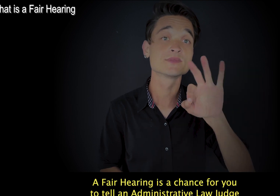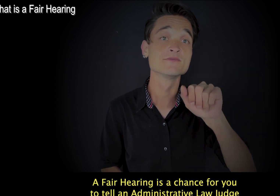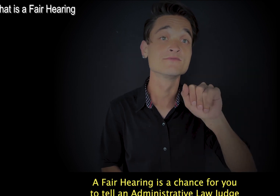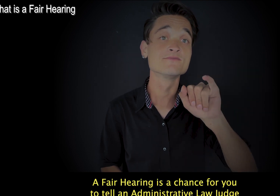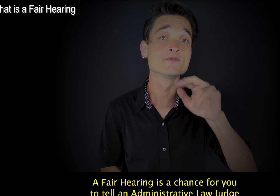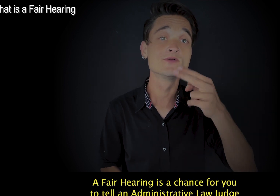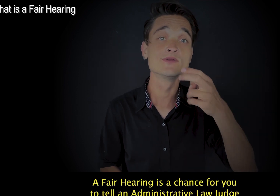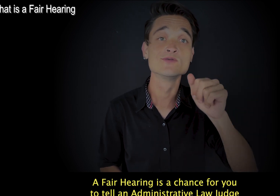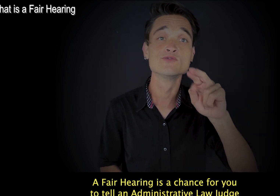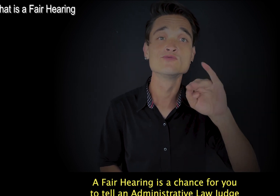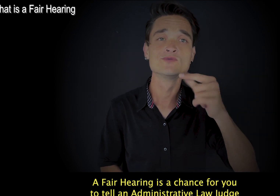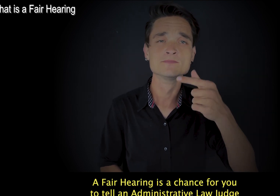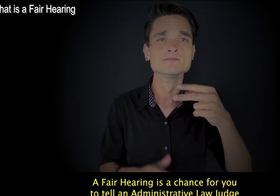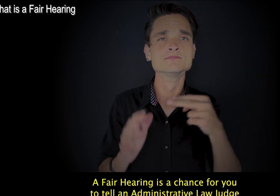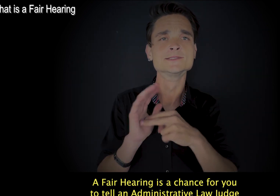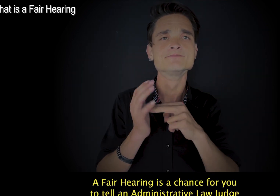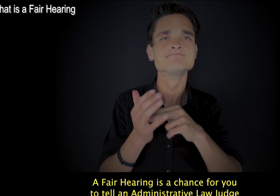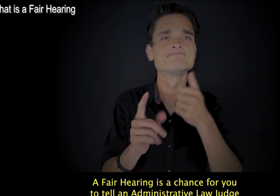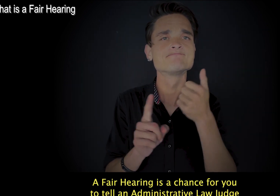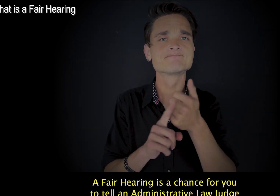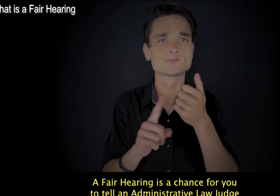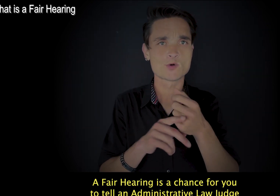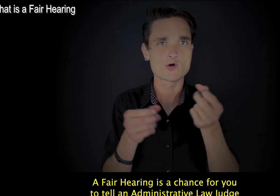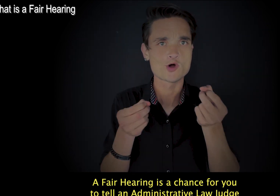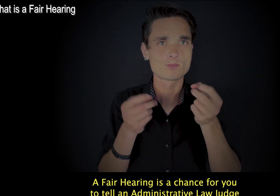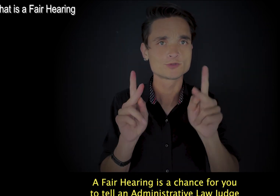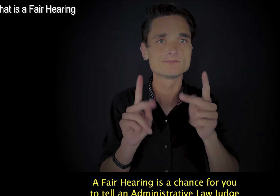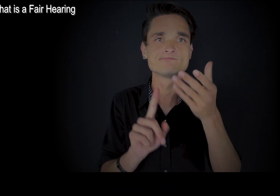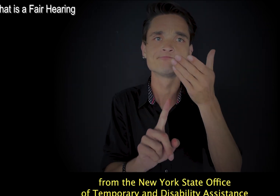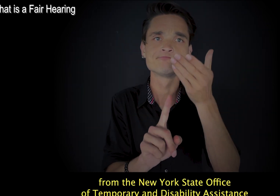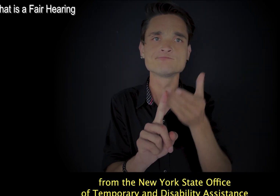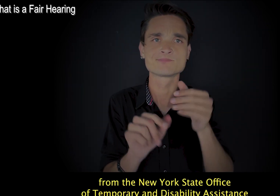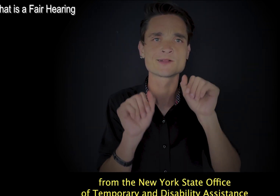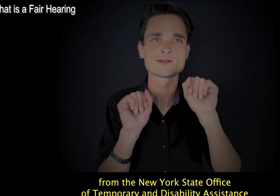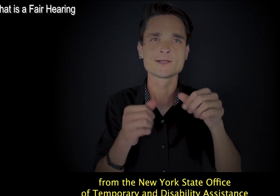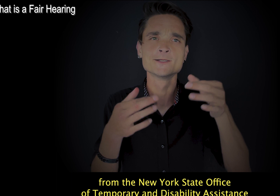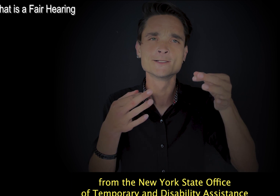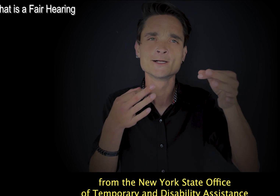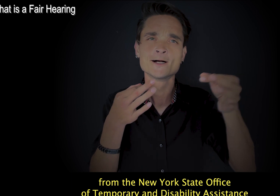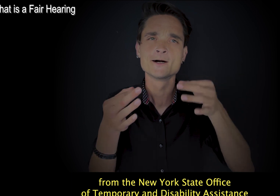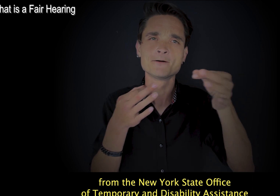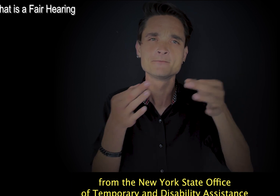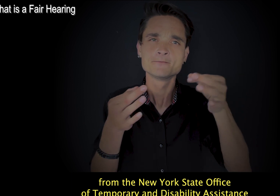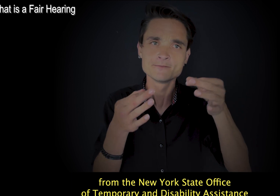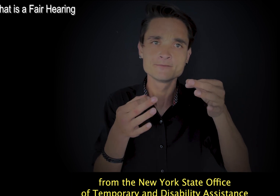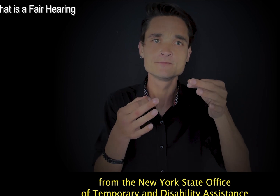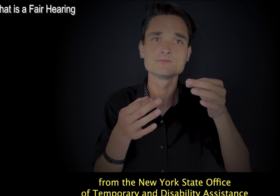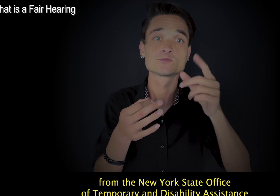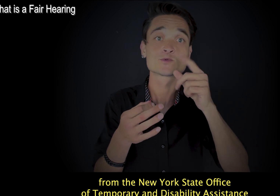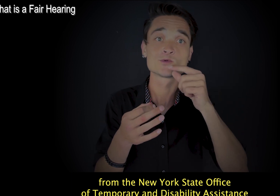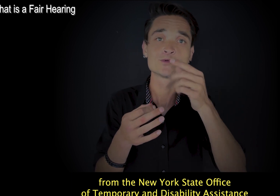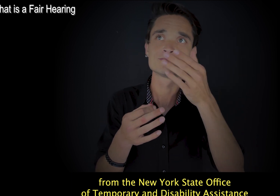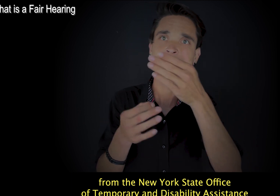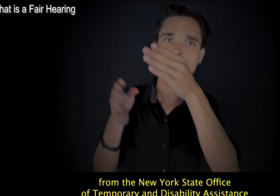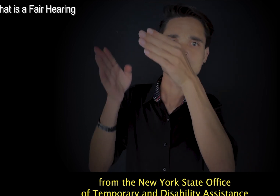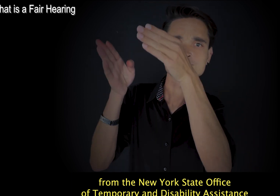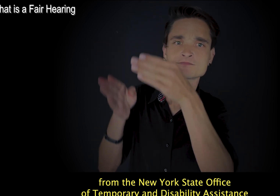A Fair Hearing is a chance for you to tell an Administrative Law Judge from the New York State Office of Temporary and Disability Assistance